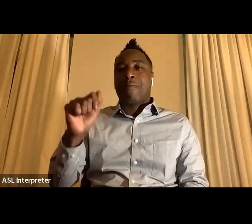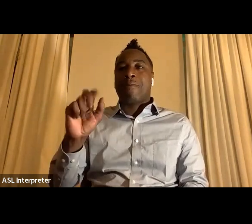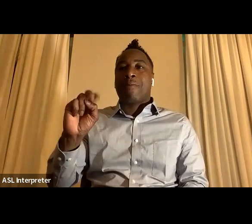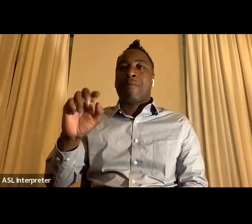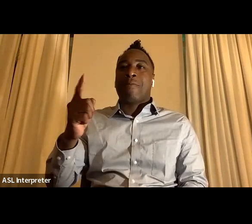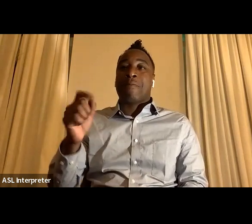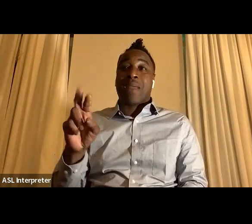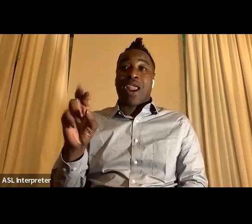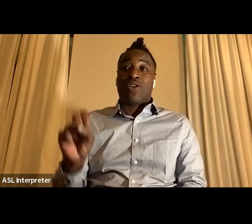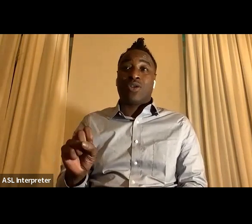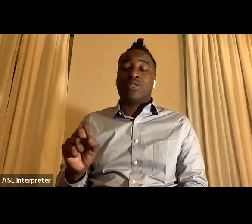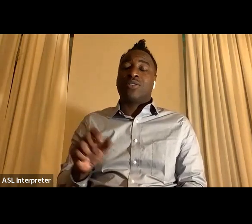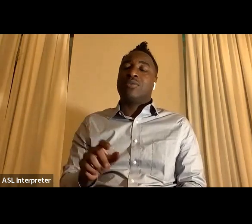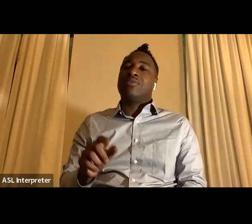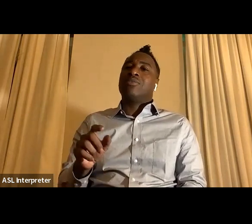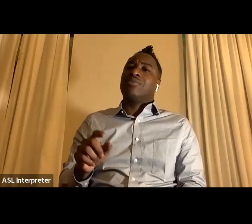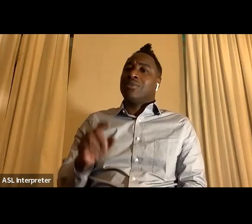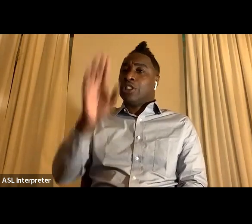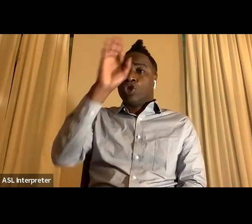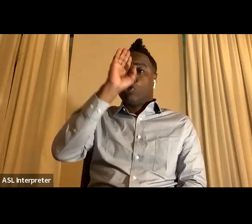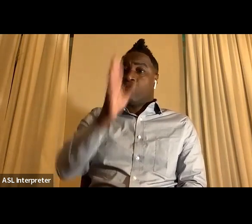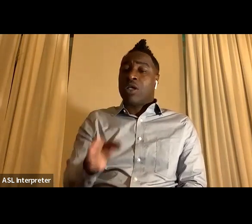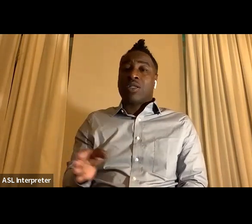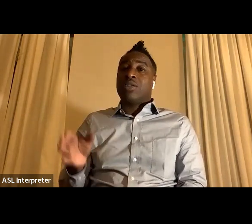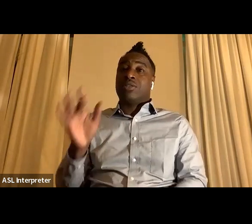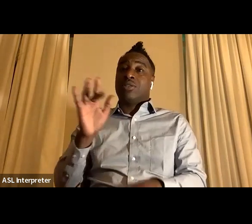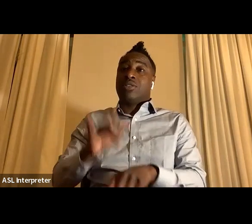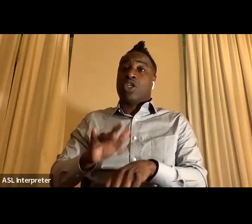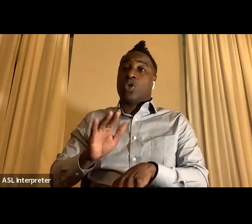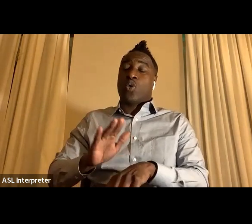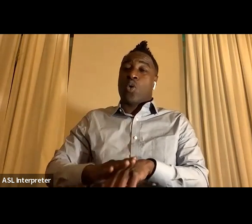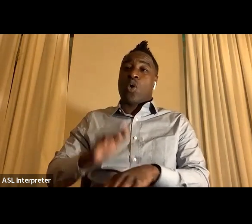But what I'm trying to say here, not only just that, hey,